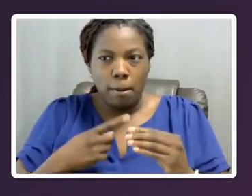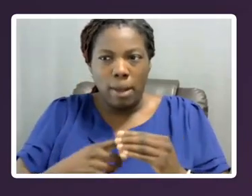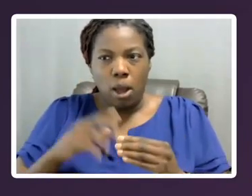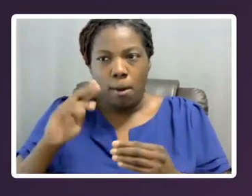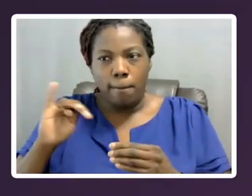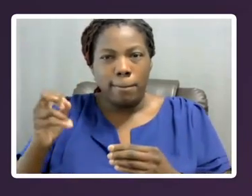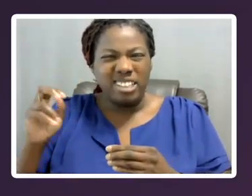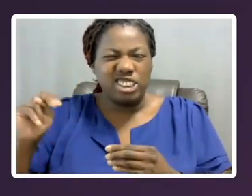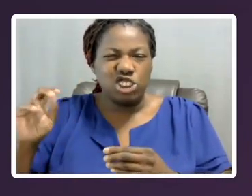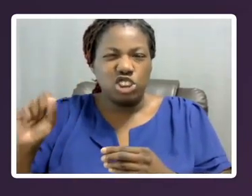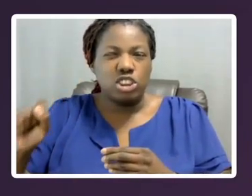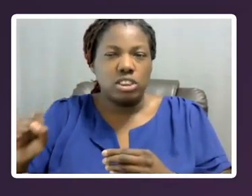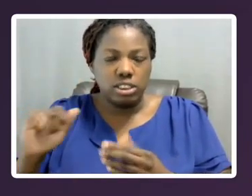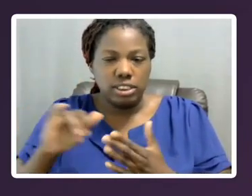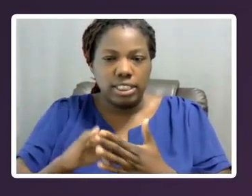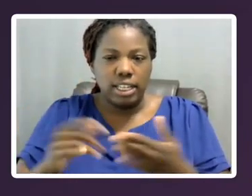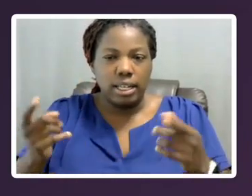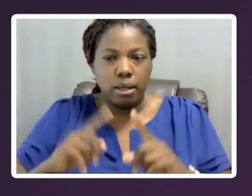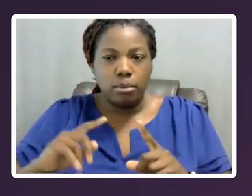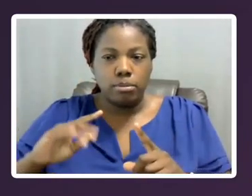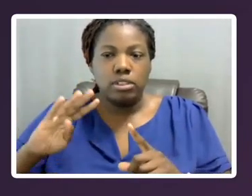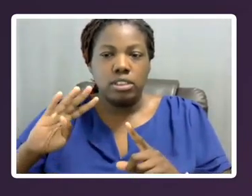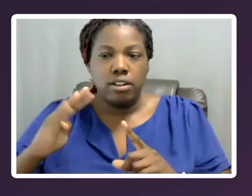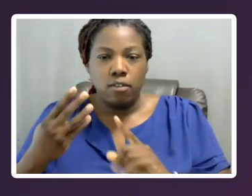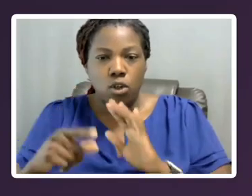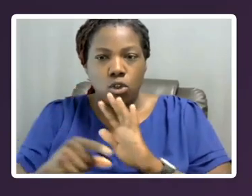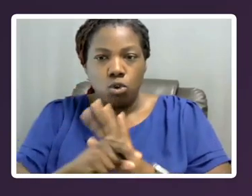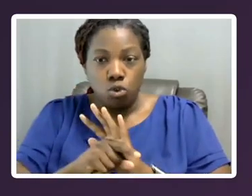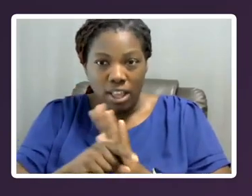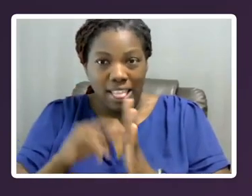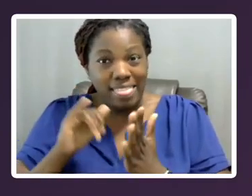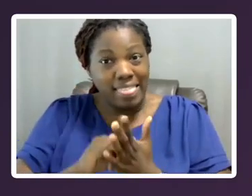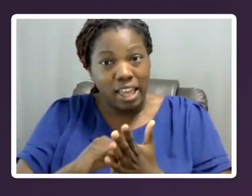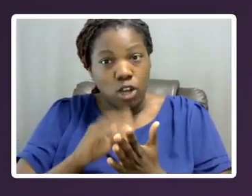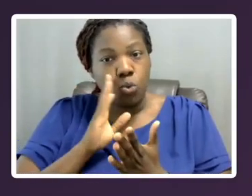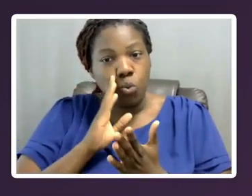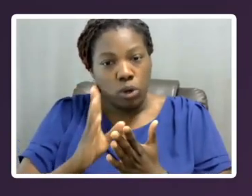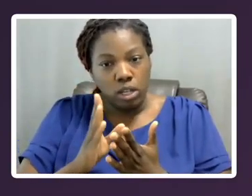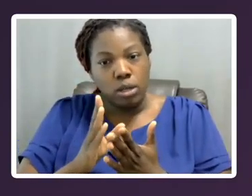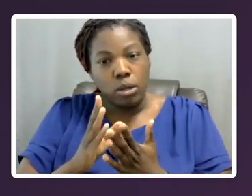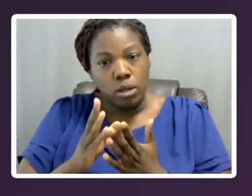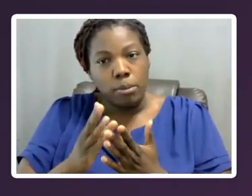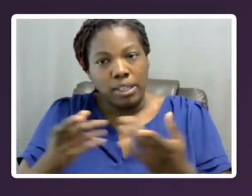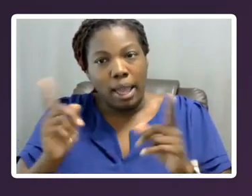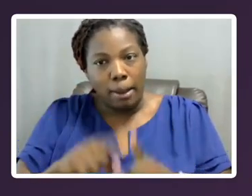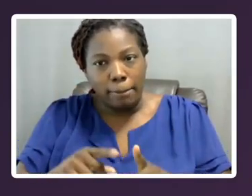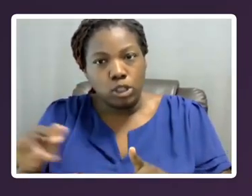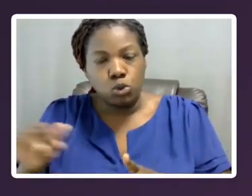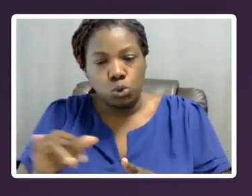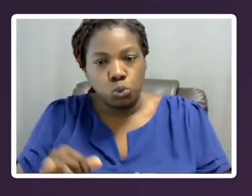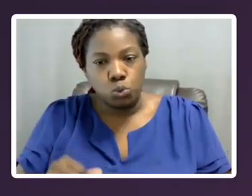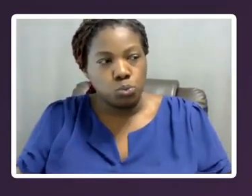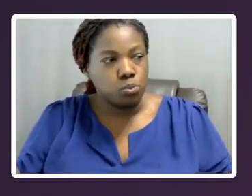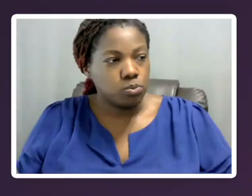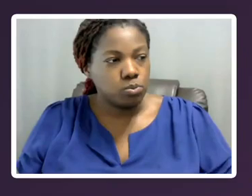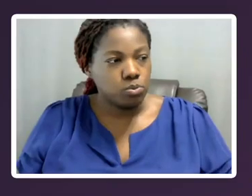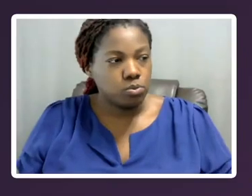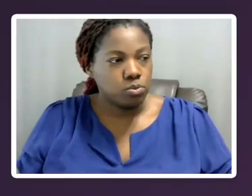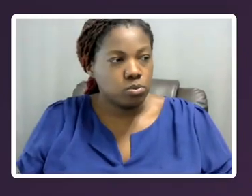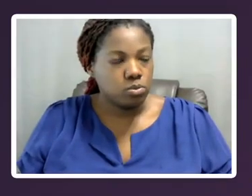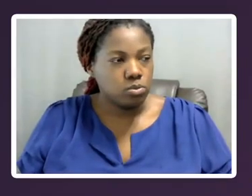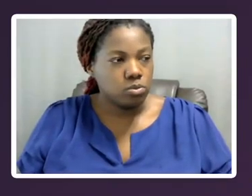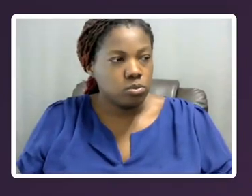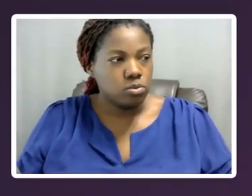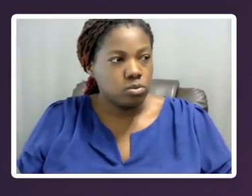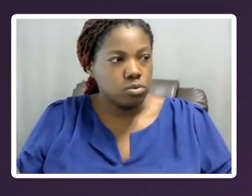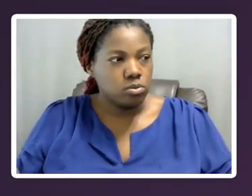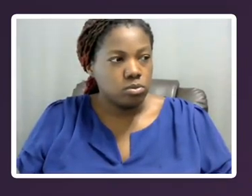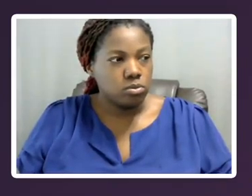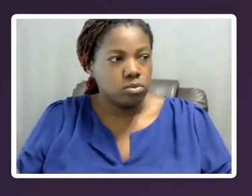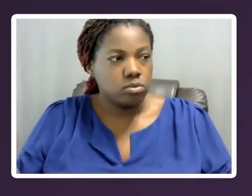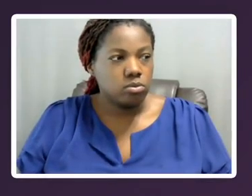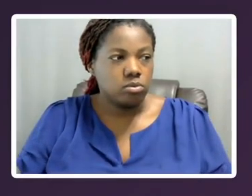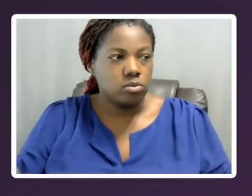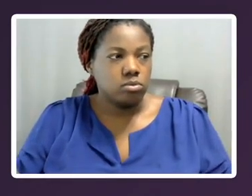at fourth grade or occurs at fourth grade. So, that will be coming out as well.